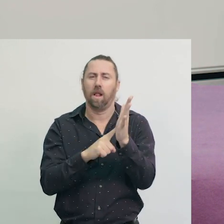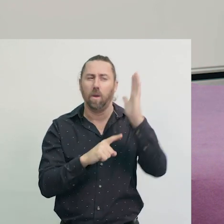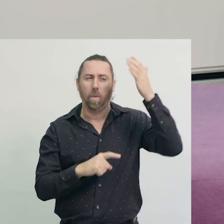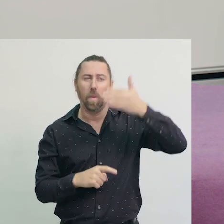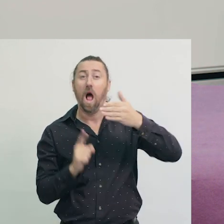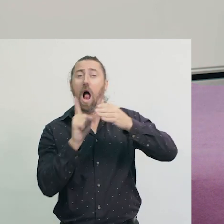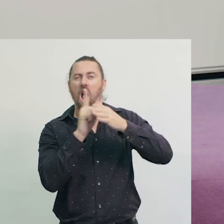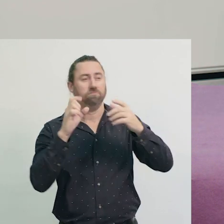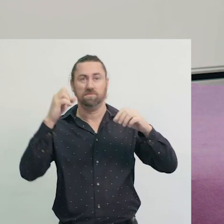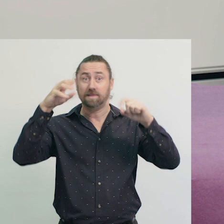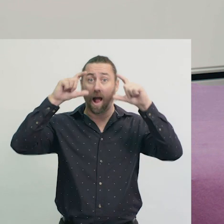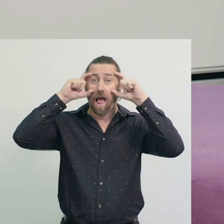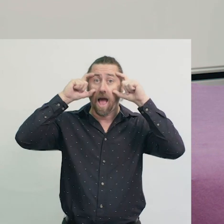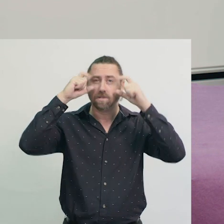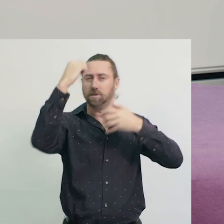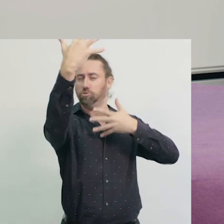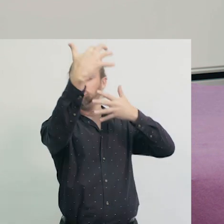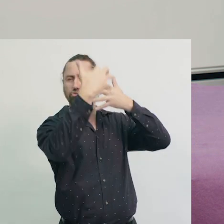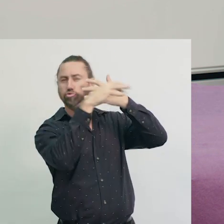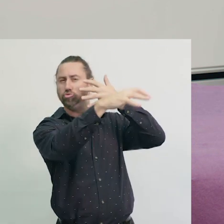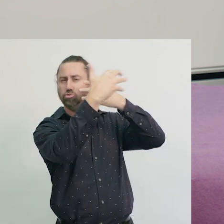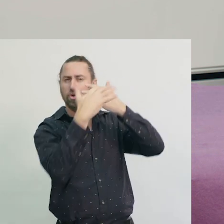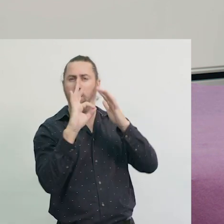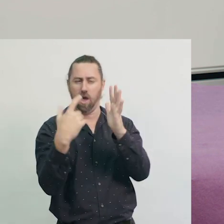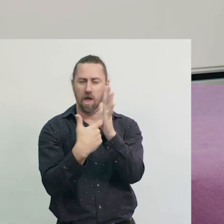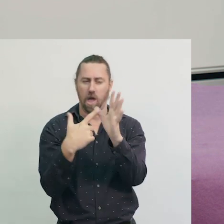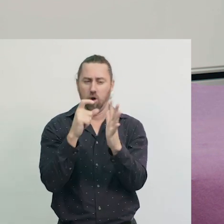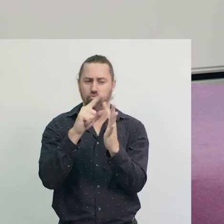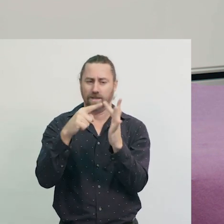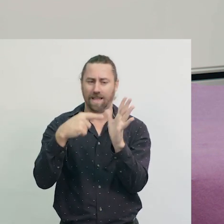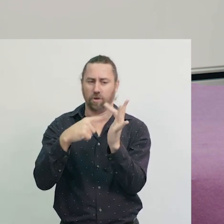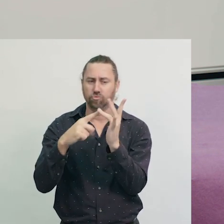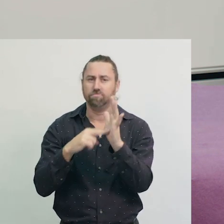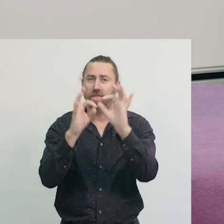that acted like a sunshield or sunglasses, protecting against the Sun’s radiation.